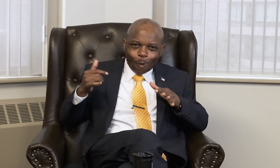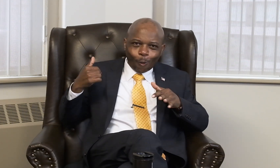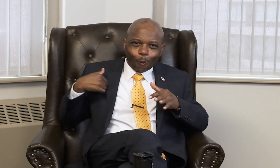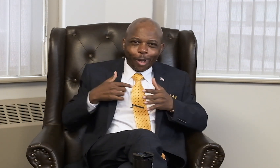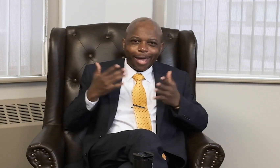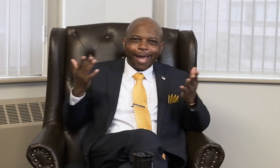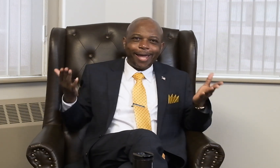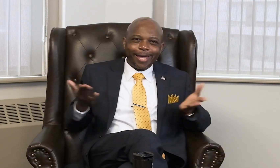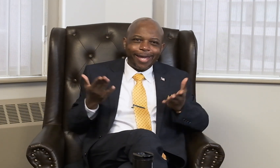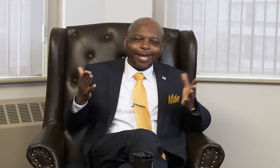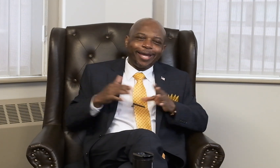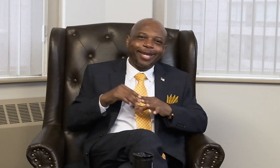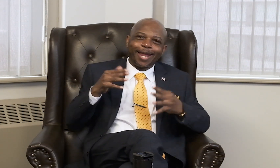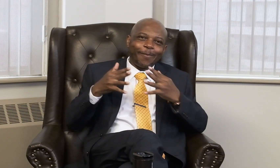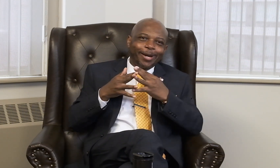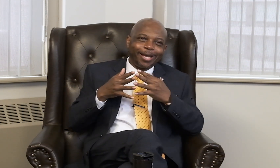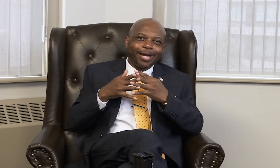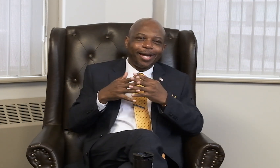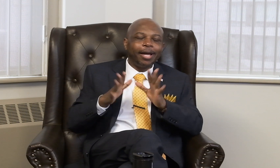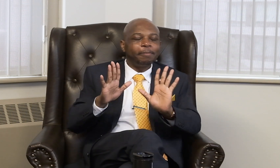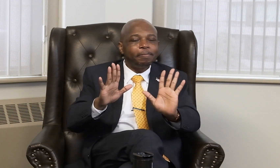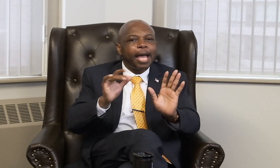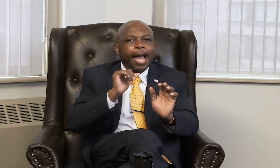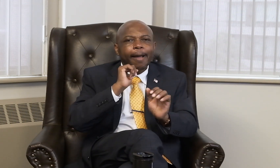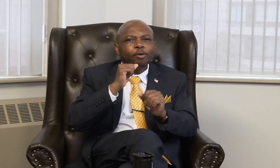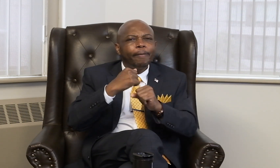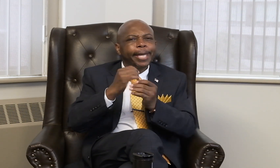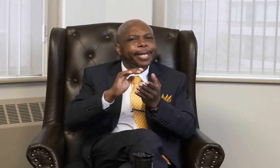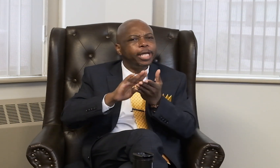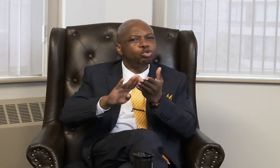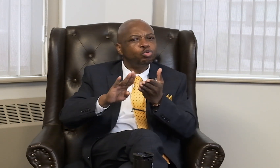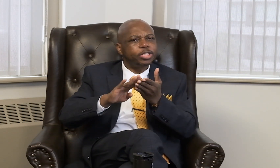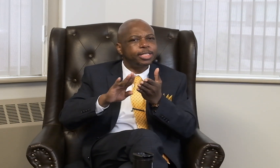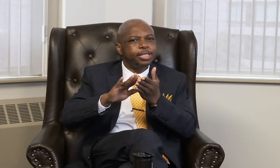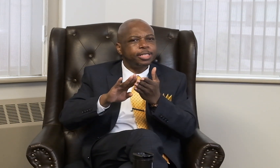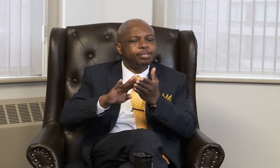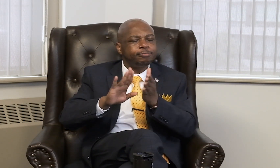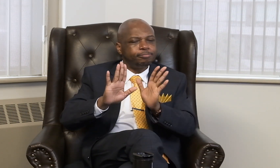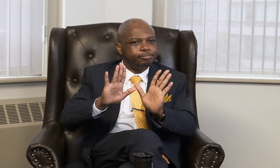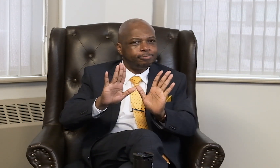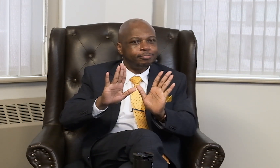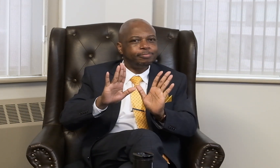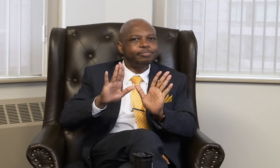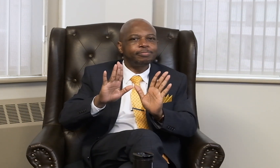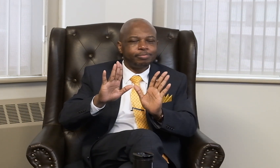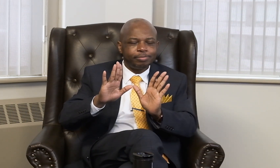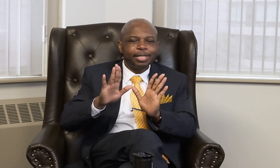there is an abundance of blessings that we have here in America. Please do not misunderstand me.